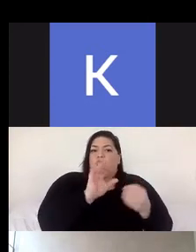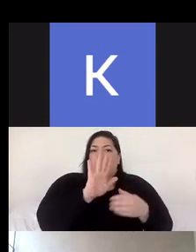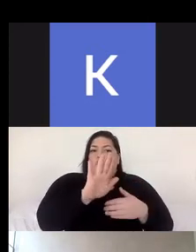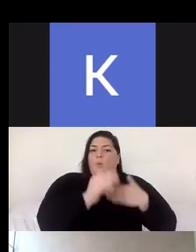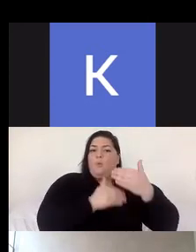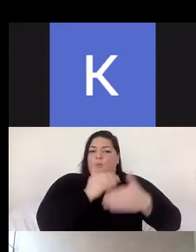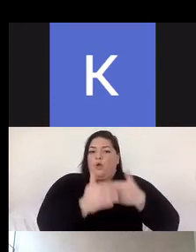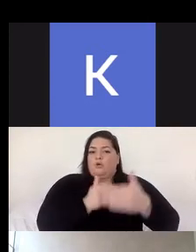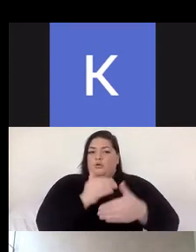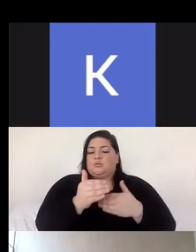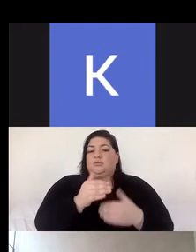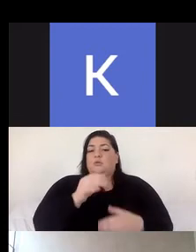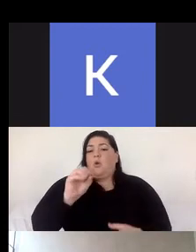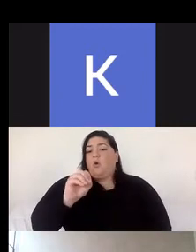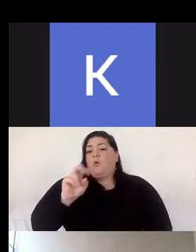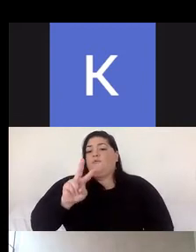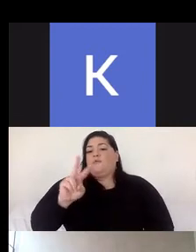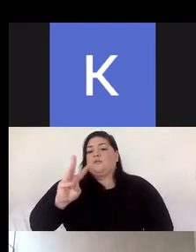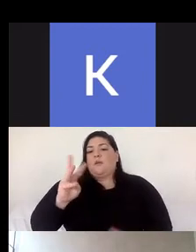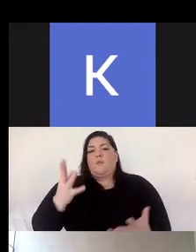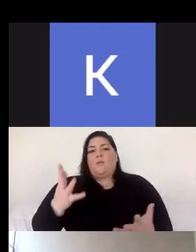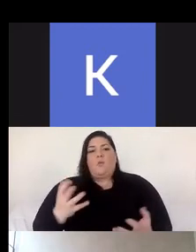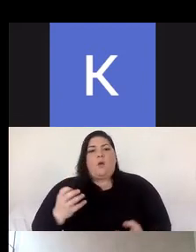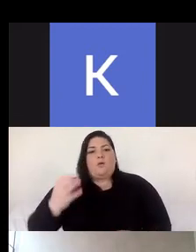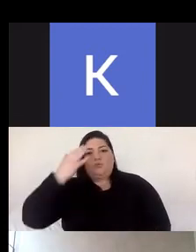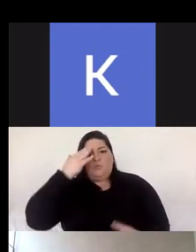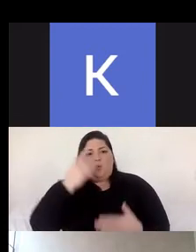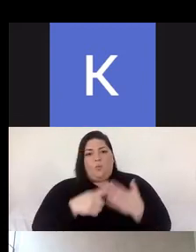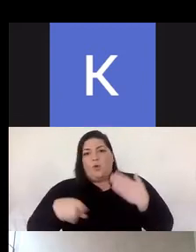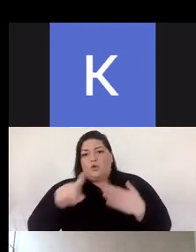Either way, OVW wants to hear about what you're doing